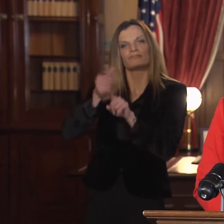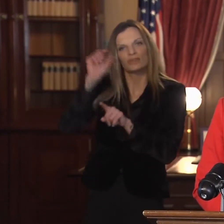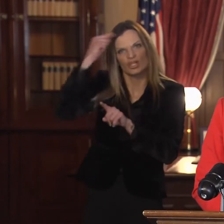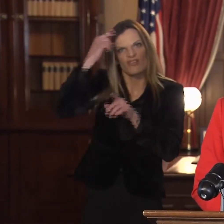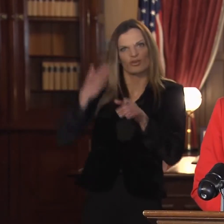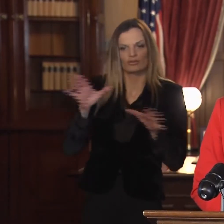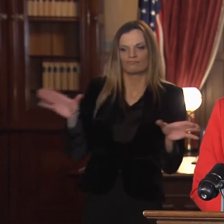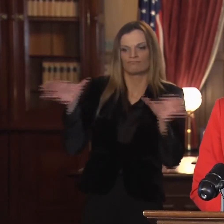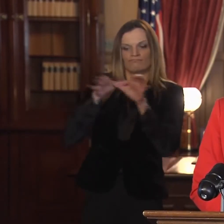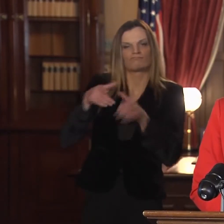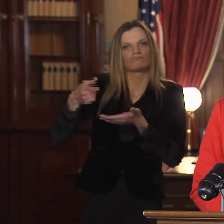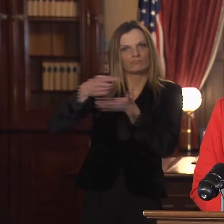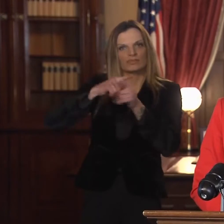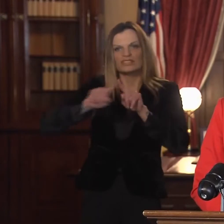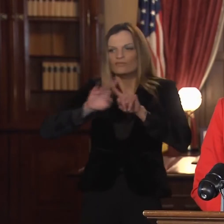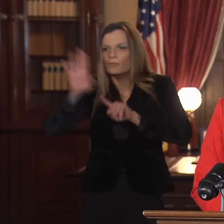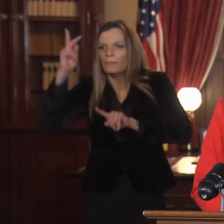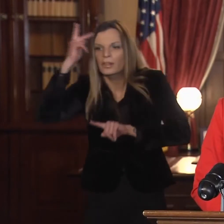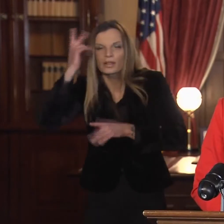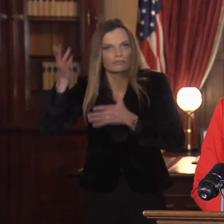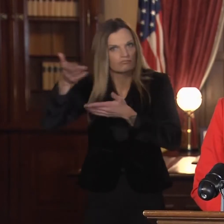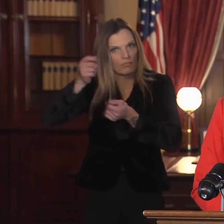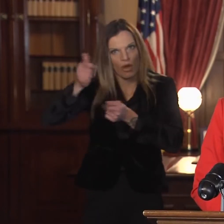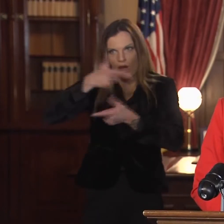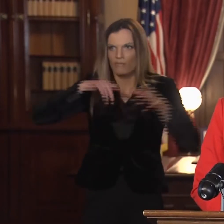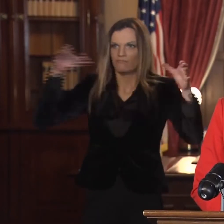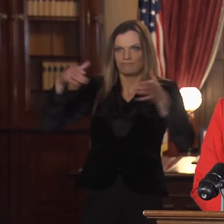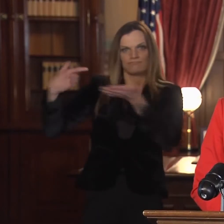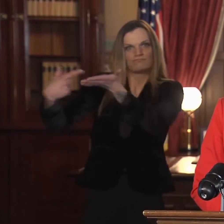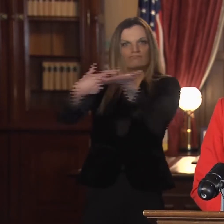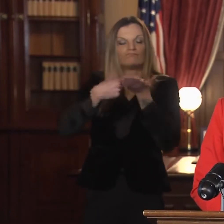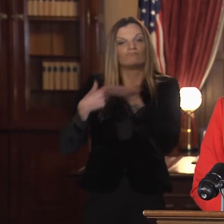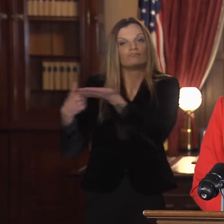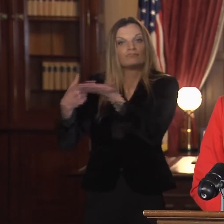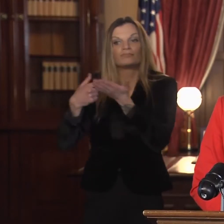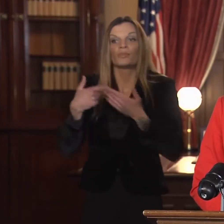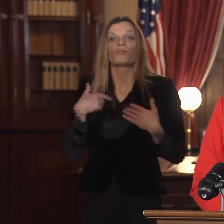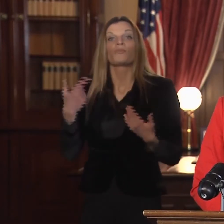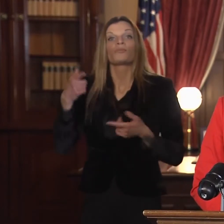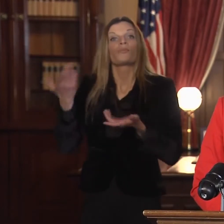SUPPORT LOCAL BUSINESS. TODAY I JOINED A BIPARTISAN GROUP OF GOVERNORS FROM ACROSS